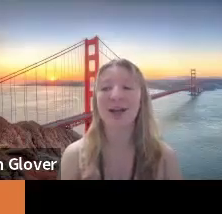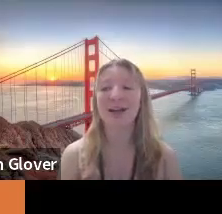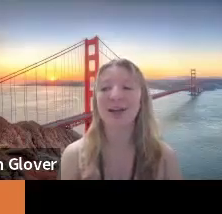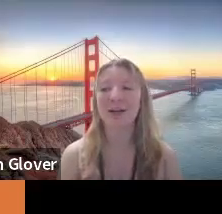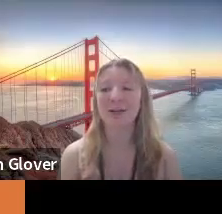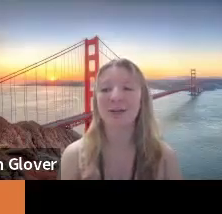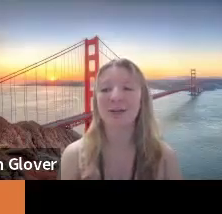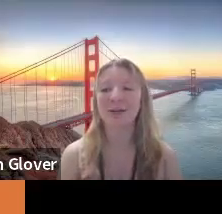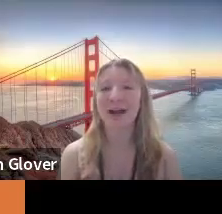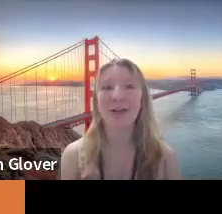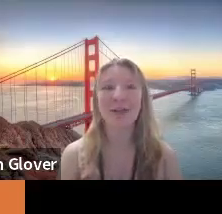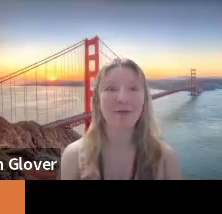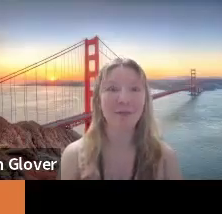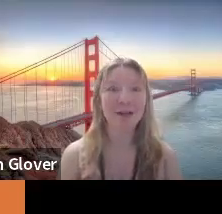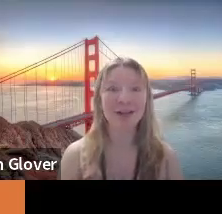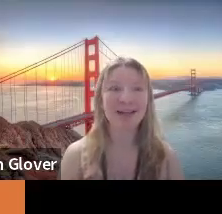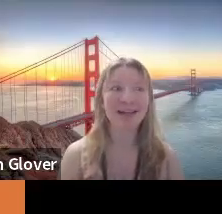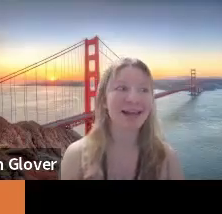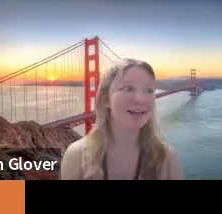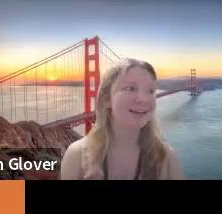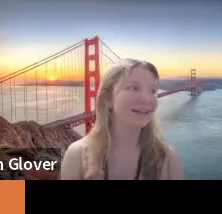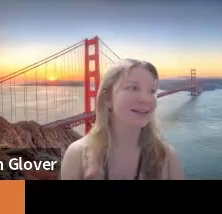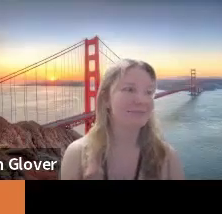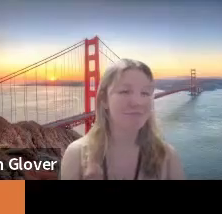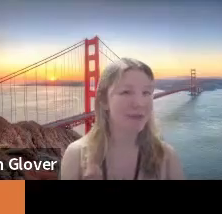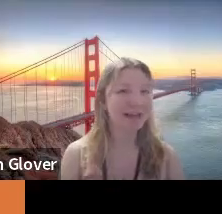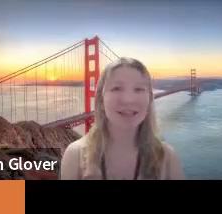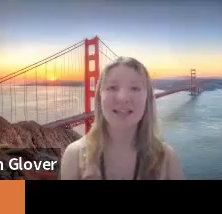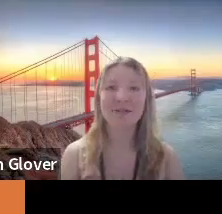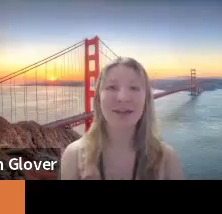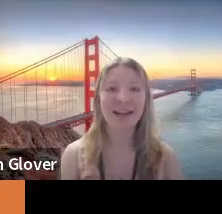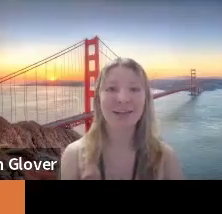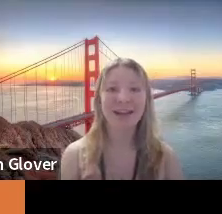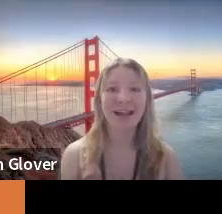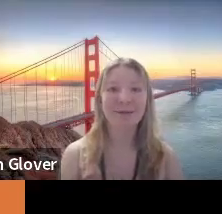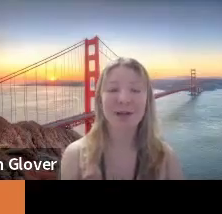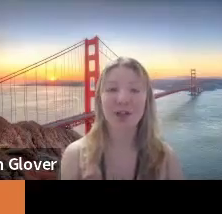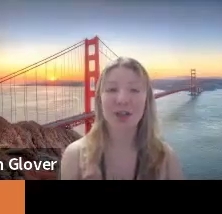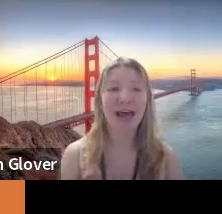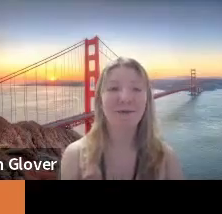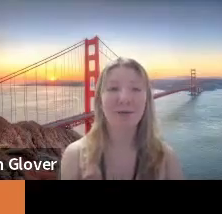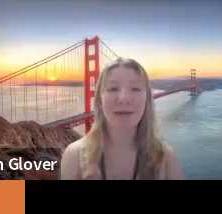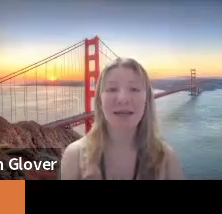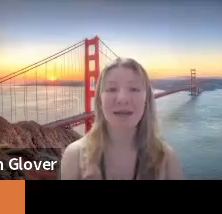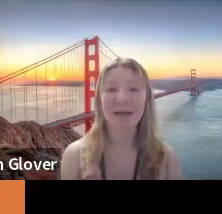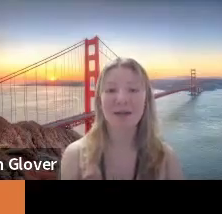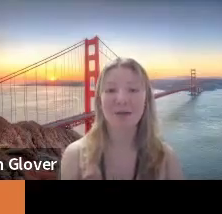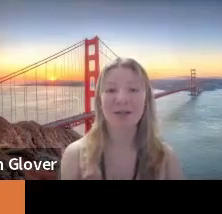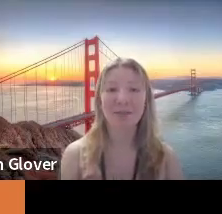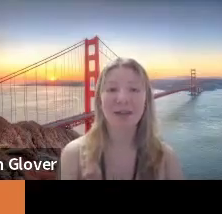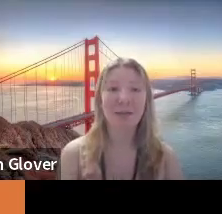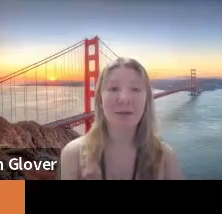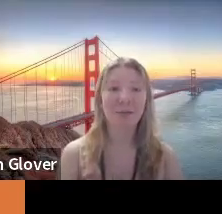When it comes to medication, I personally am a firm believer that healthcare should be paid for by the